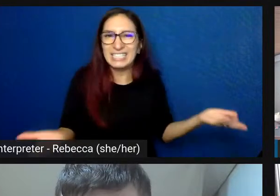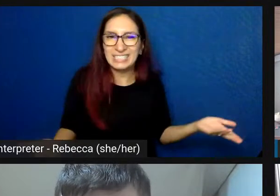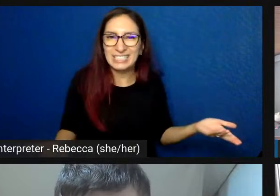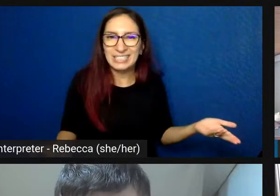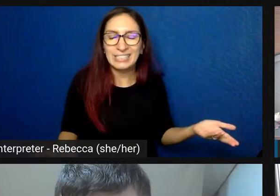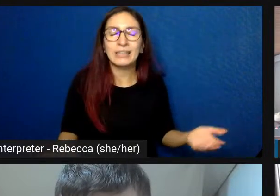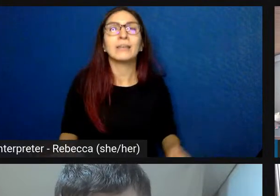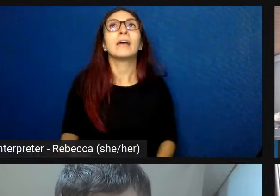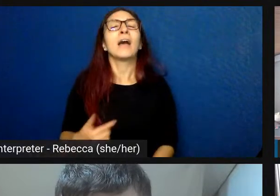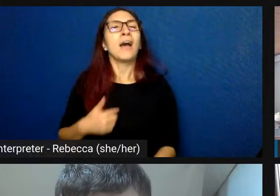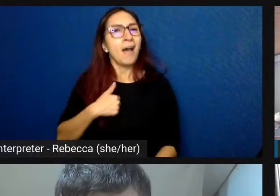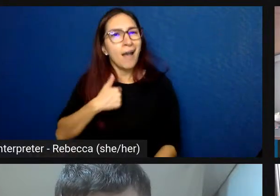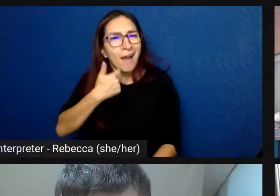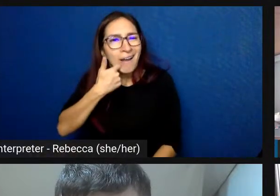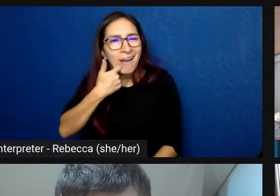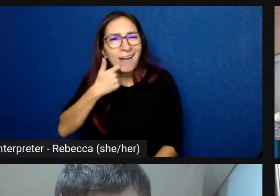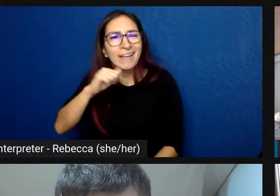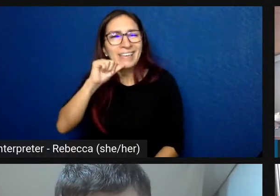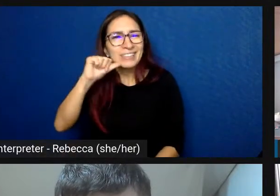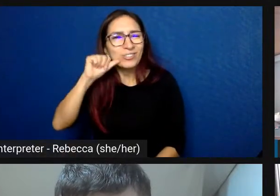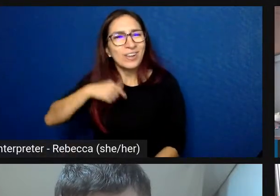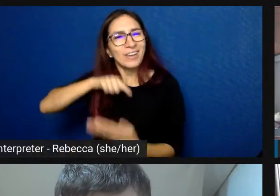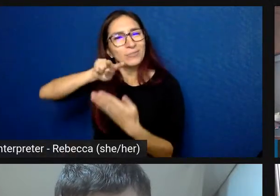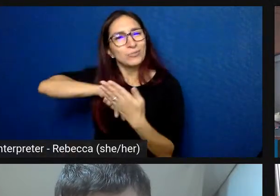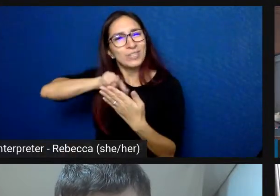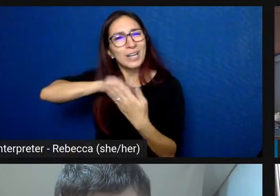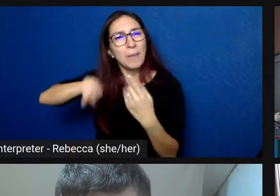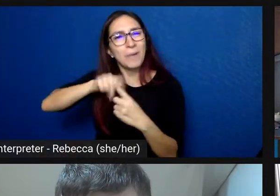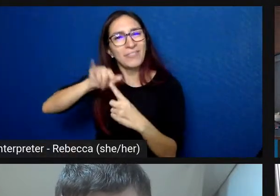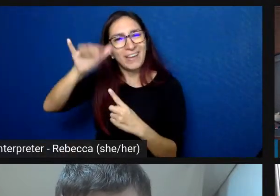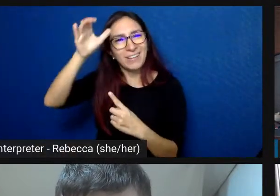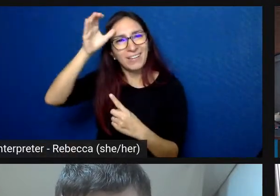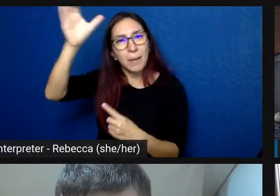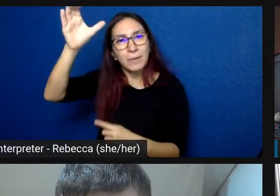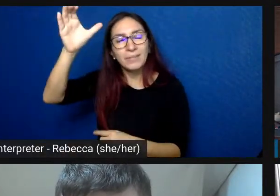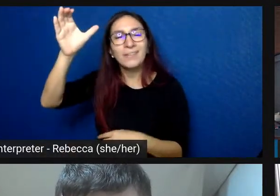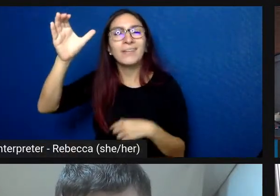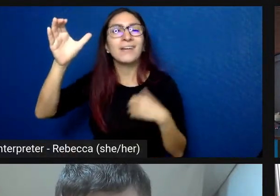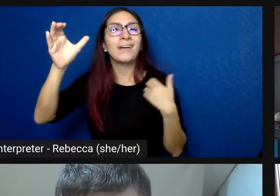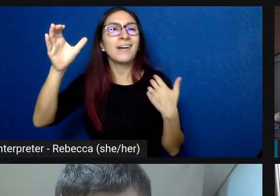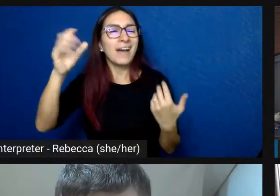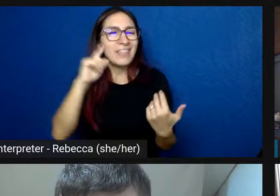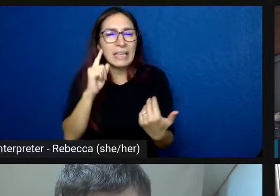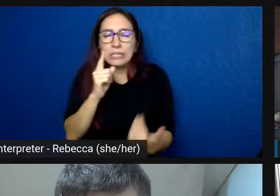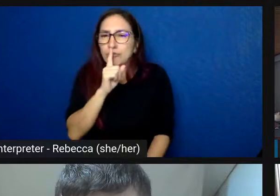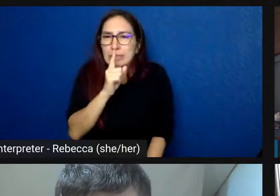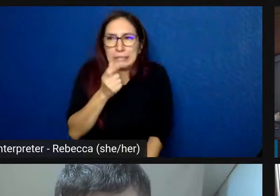is interesting how if something is far from our experience it does not exist. I was reading about this yesterday.